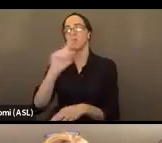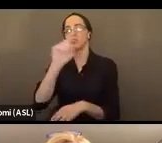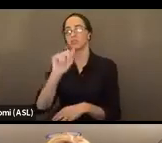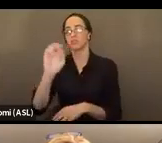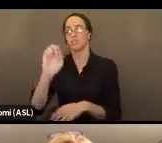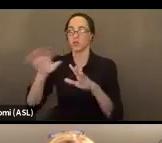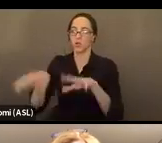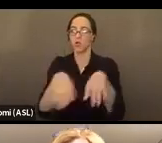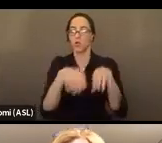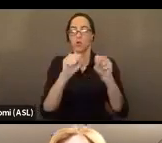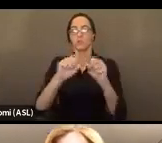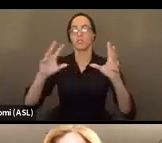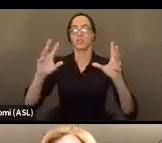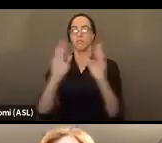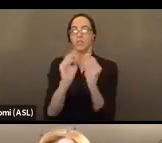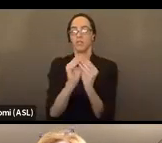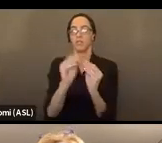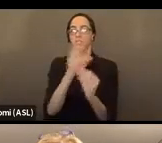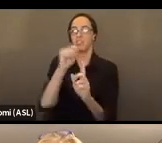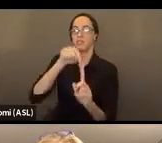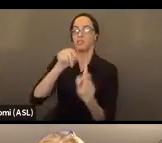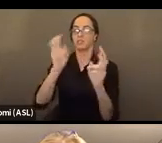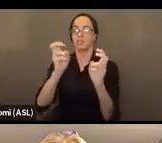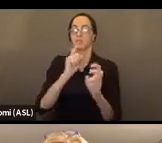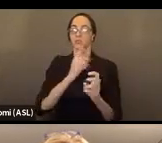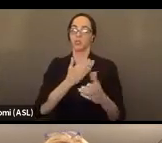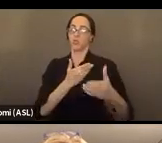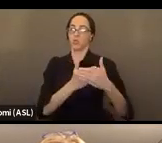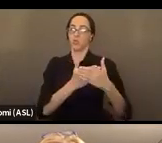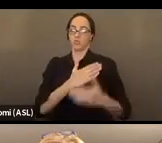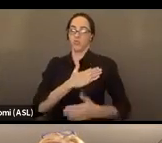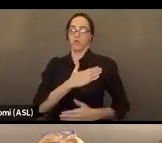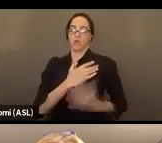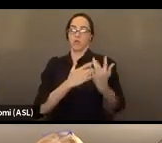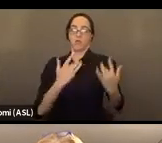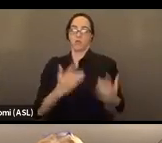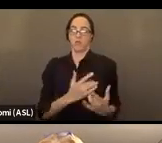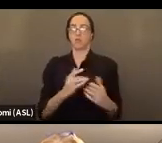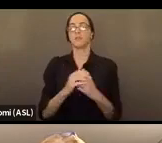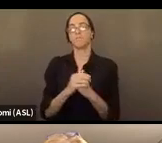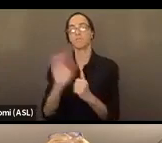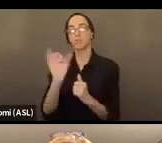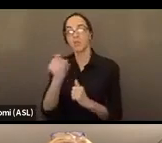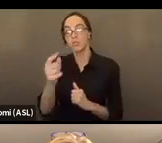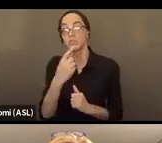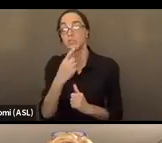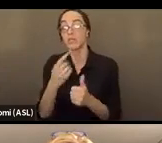my heart um like you said the first rain sort of signifies the end of the fire season so what a